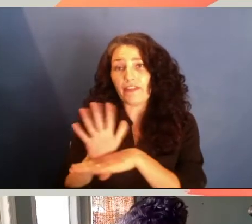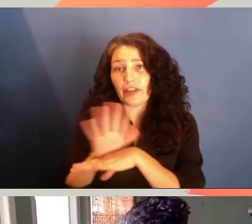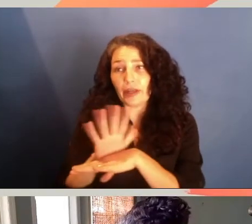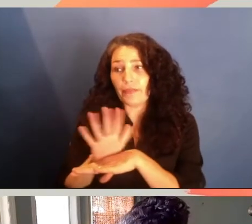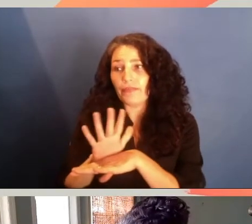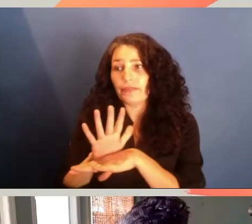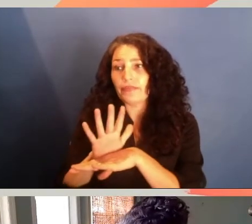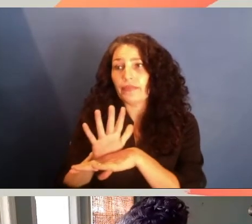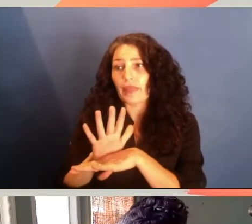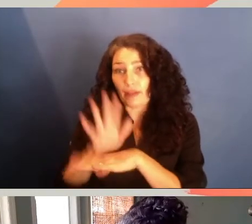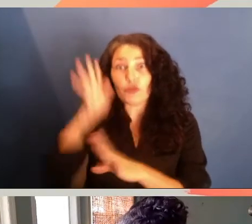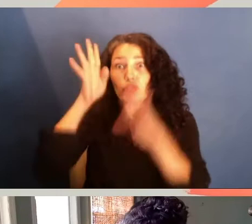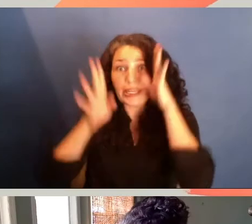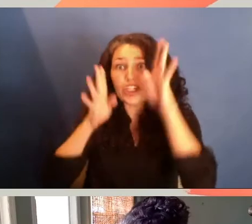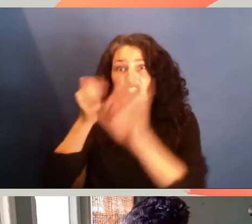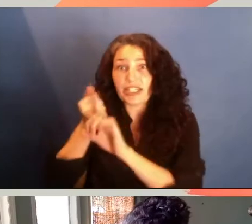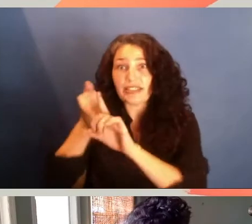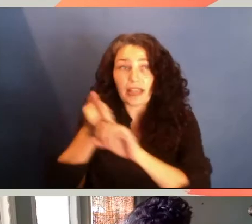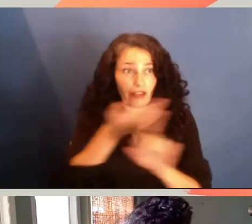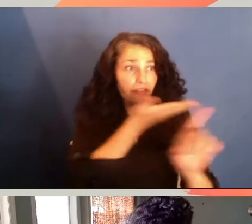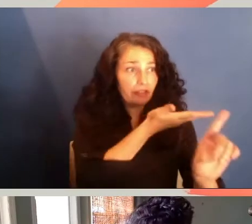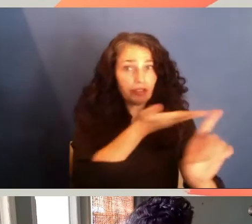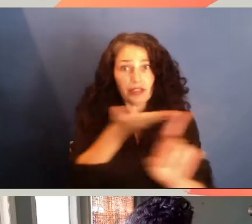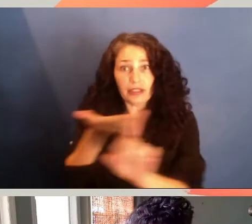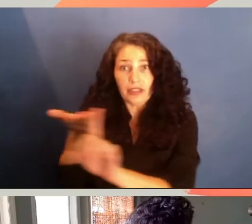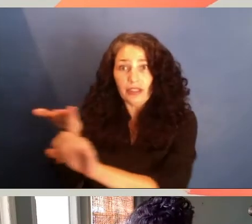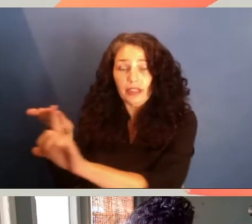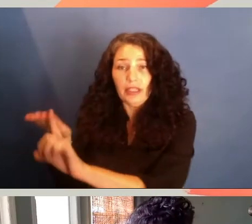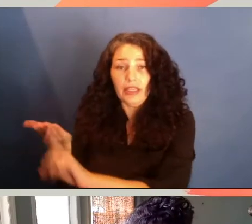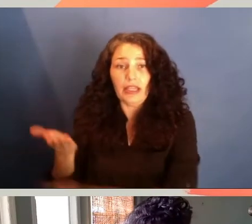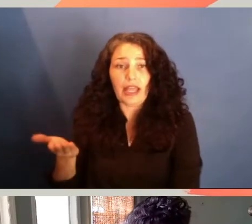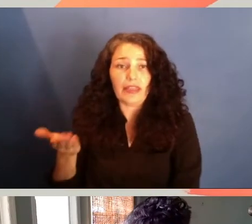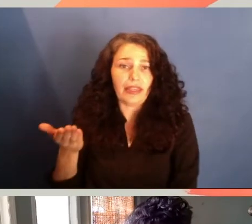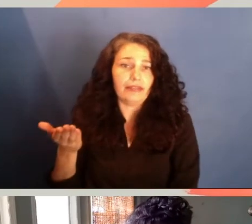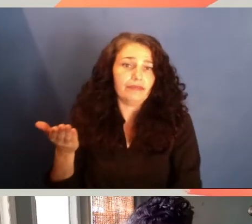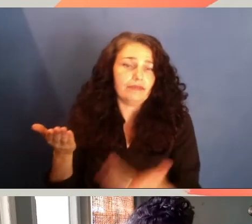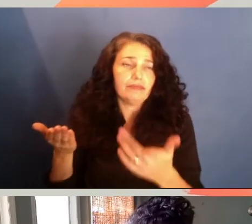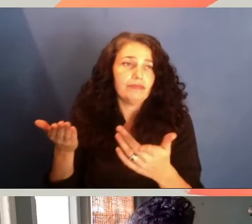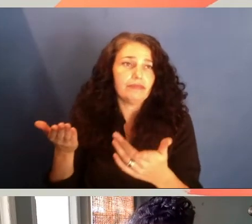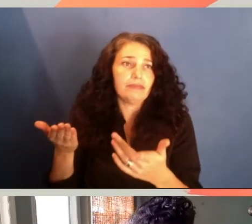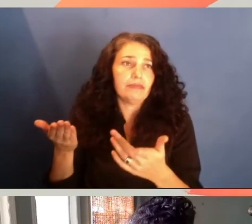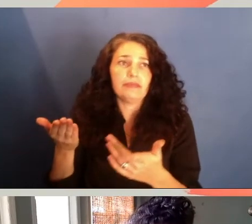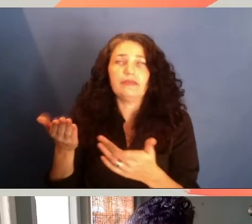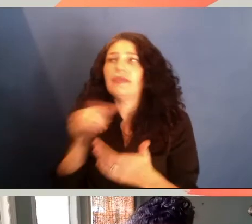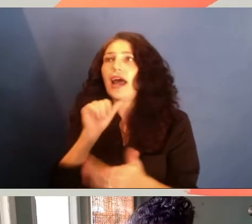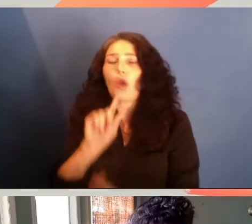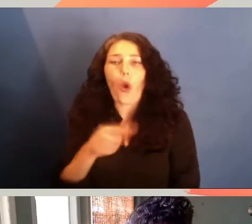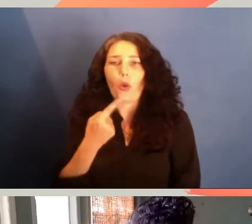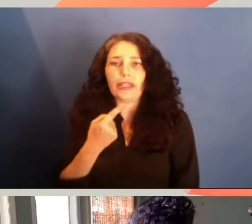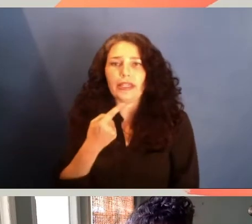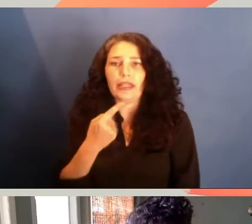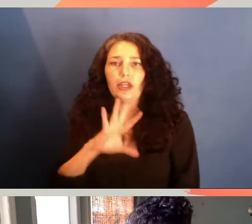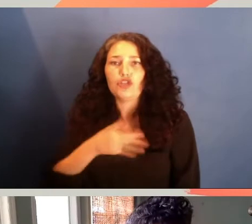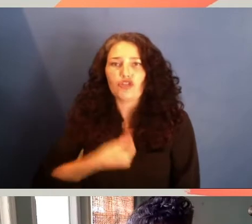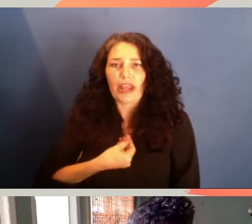And then I think we can think differently about gender in general, even beyond just trans identities. And so, that has been so exciting